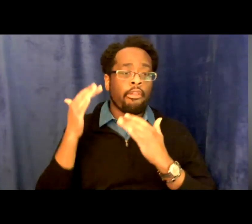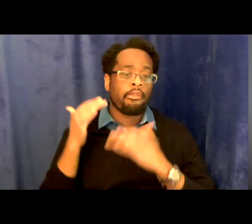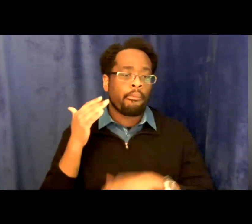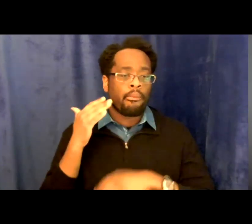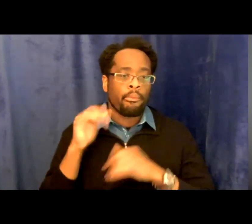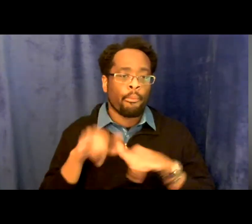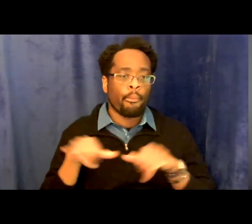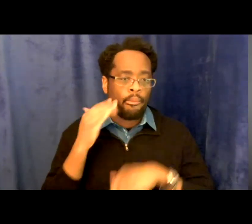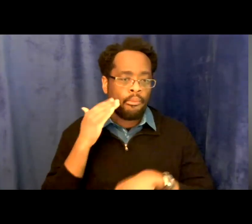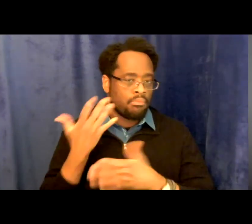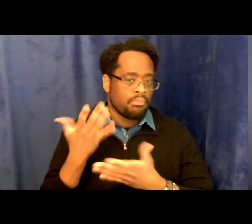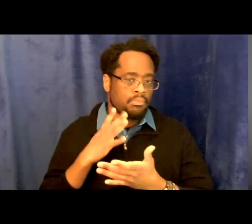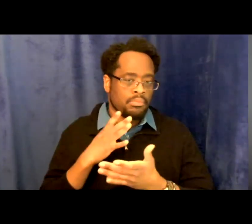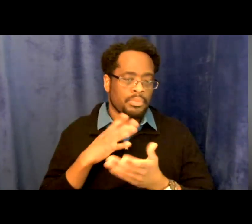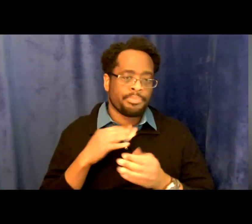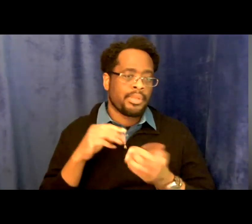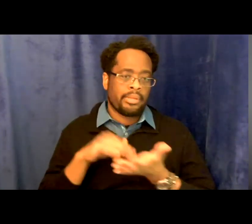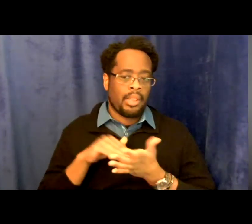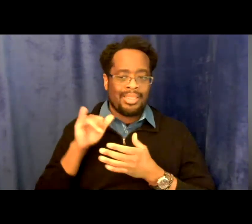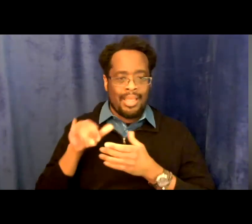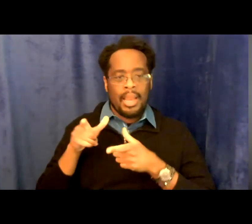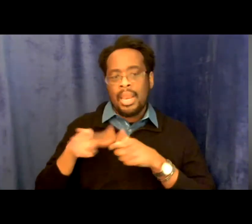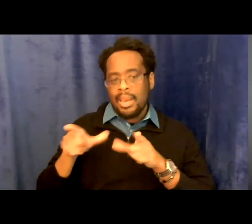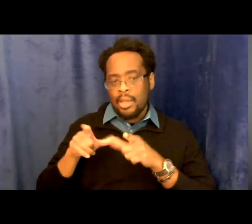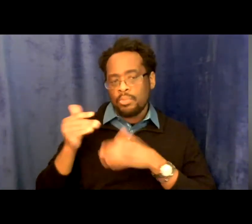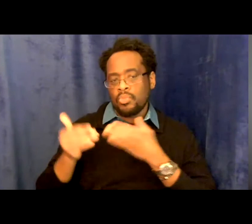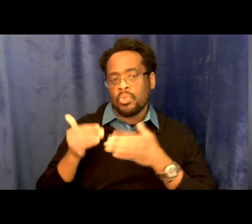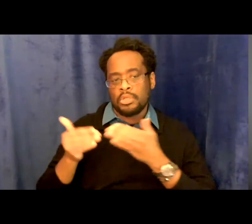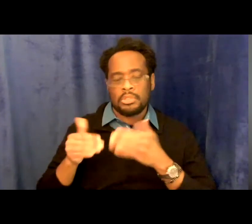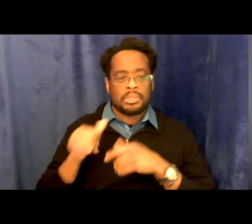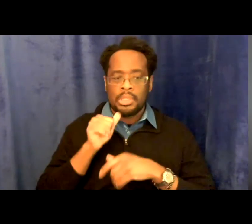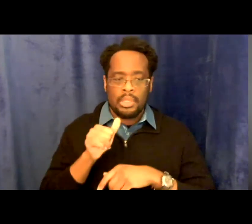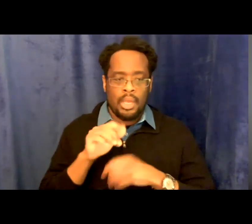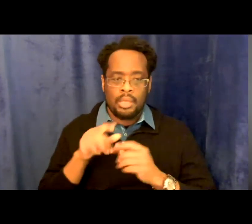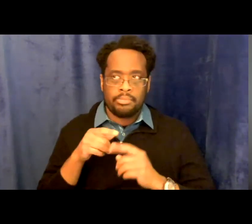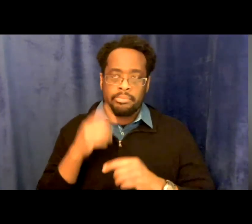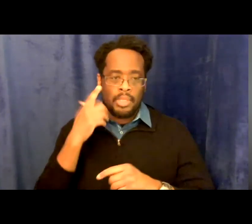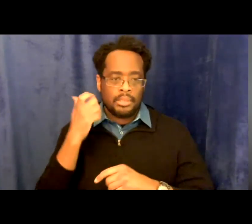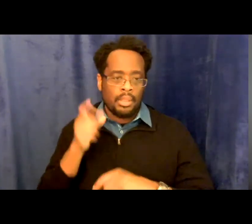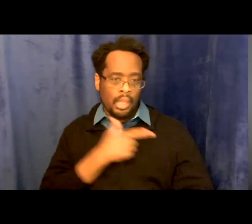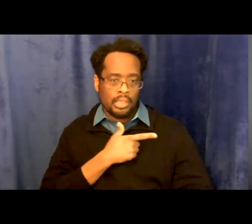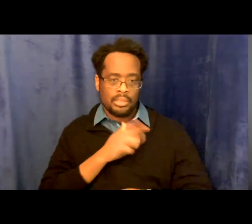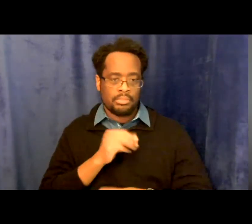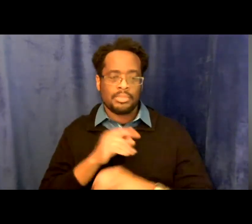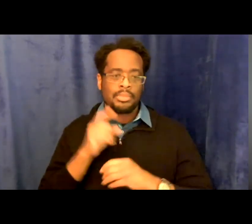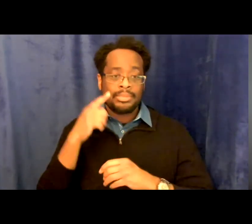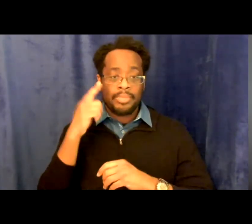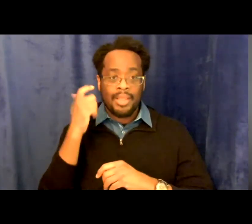in parts as to what you're chatting about also different stylistic signs in the language itself